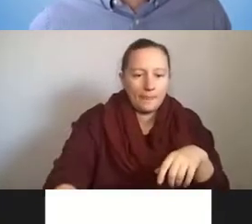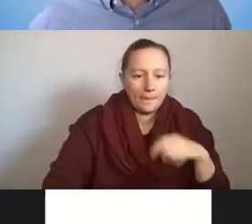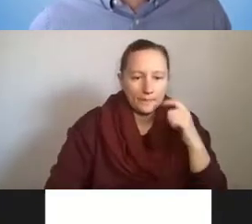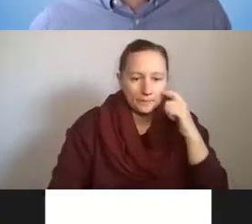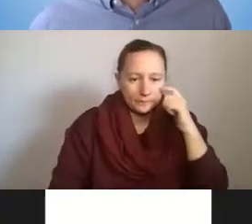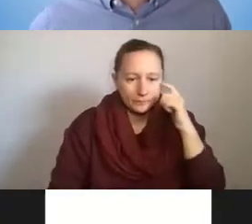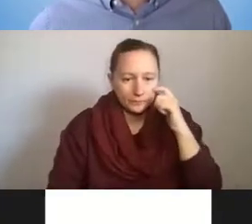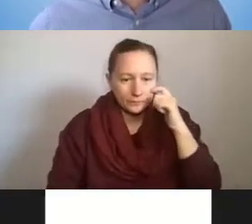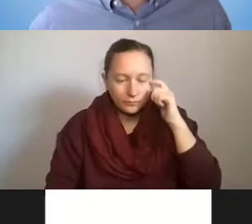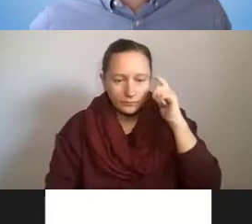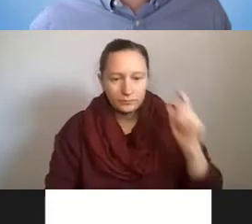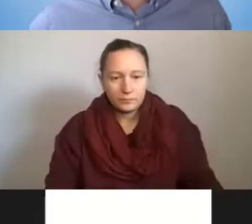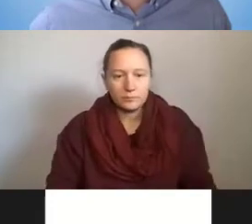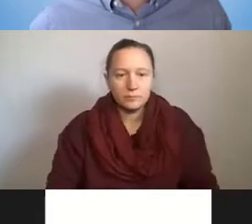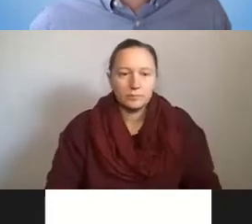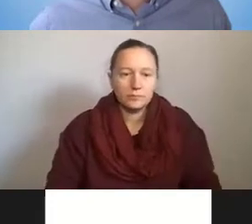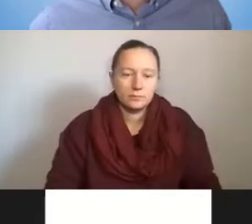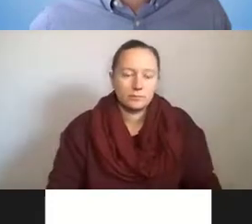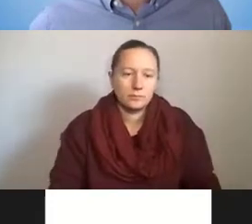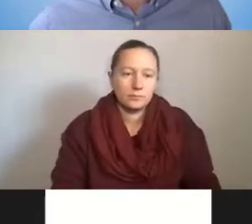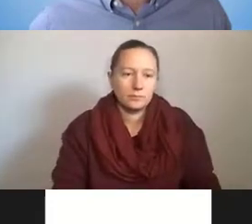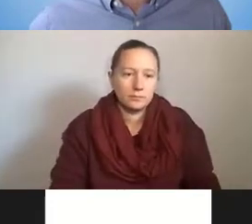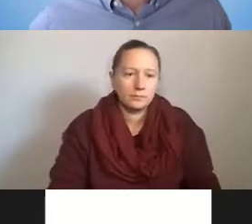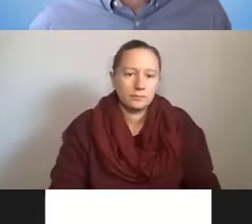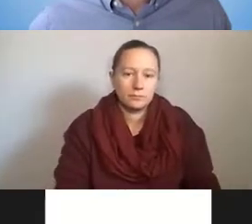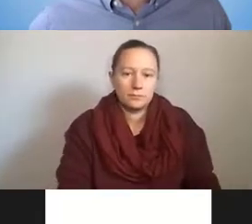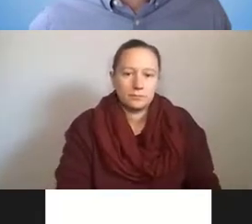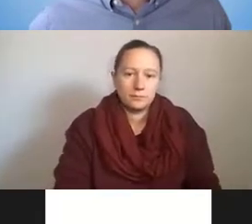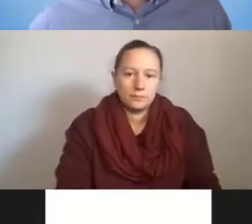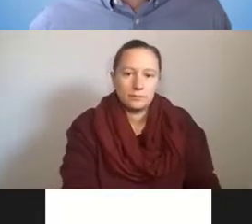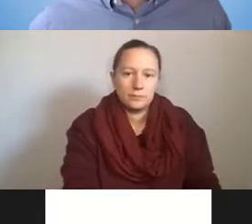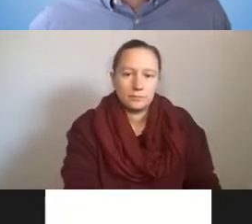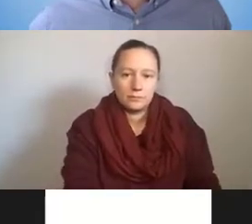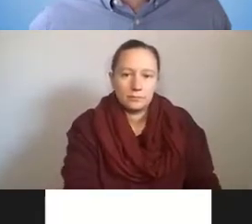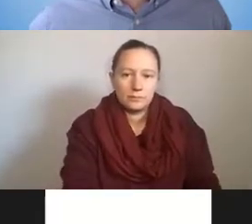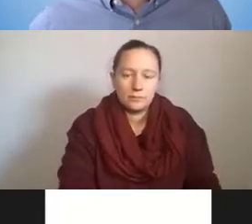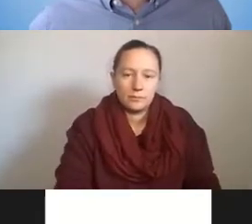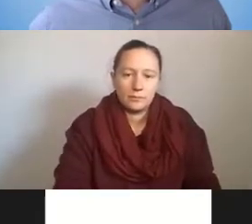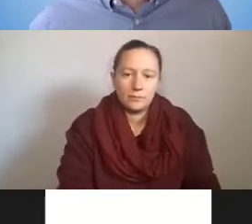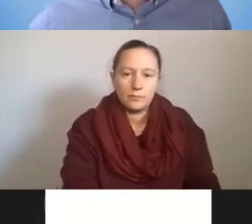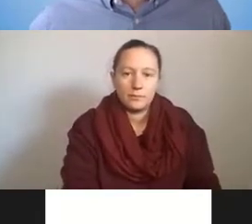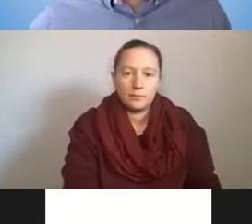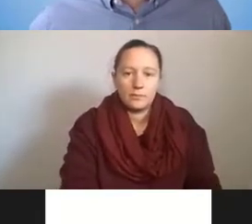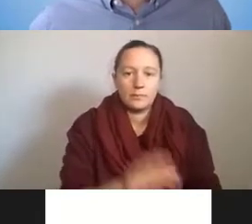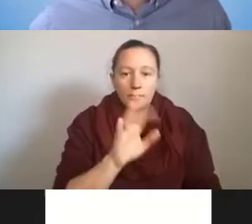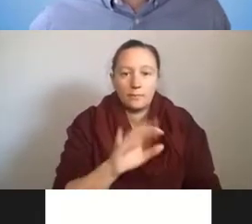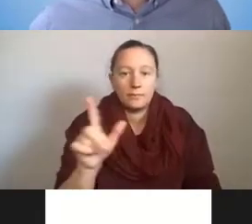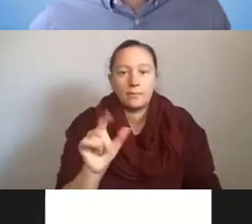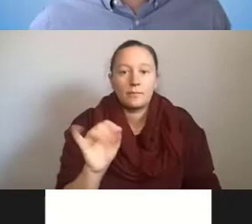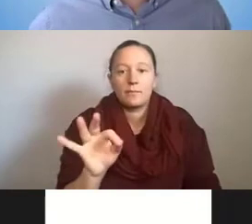Let's see. Well, if that doesn't work,